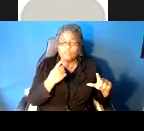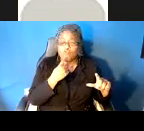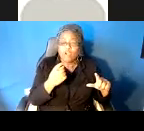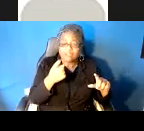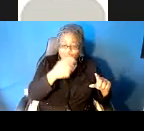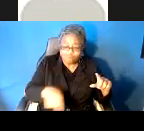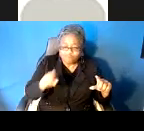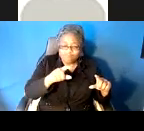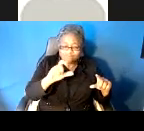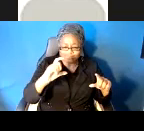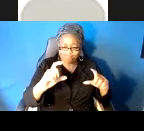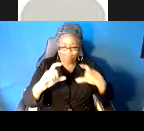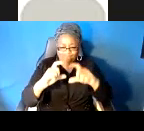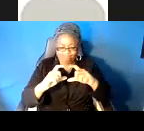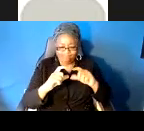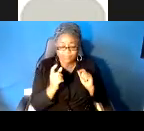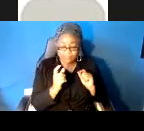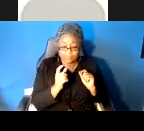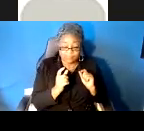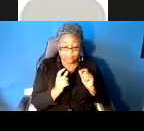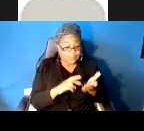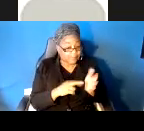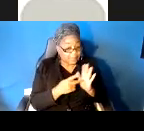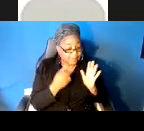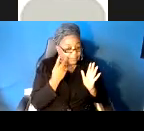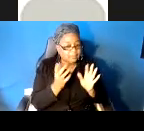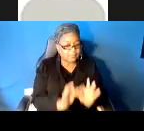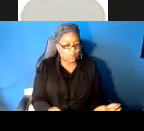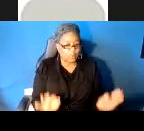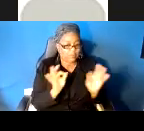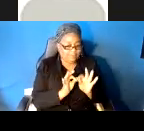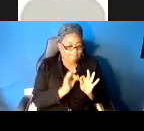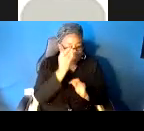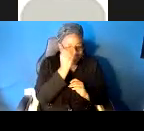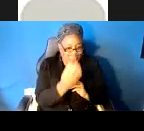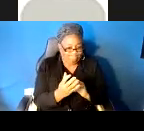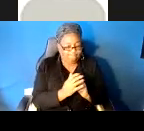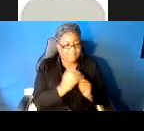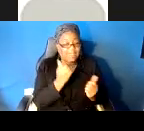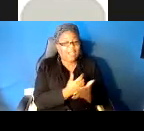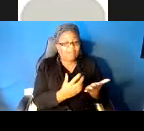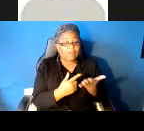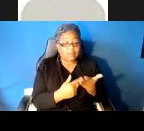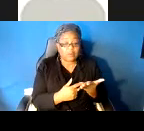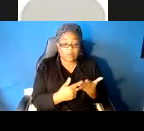indicating this is an important disclaimer. Everything discussed today is in the guidelines